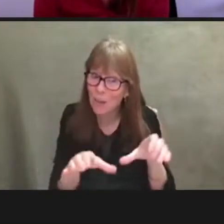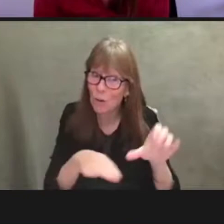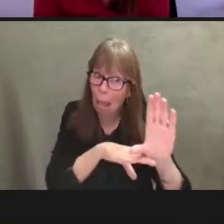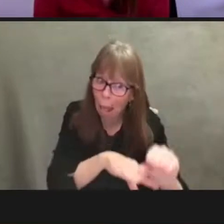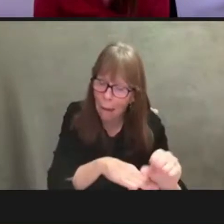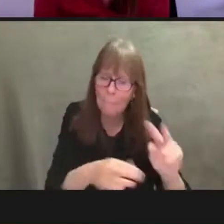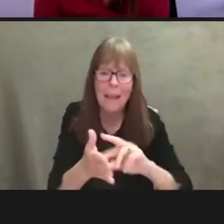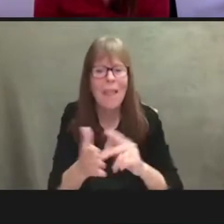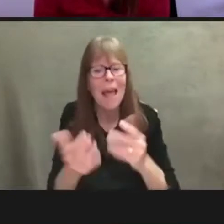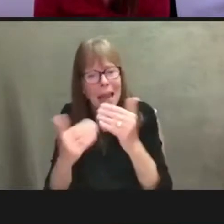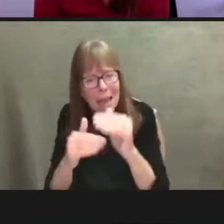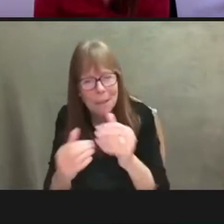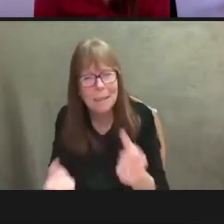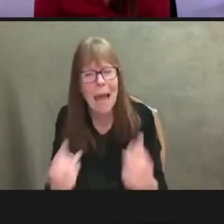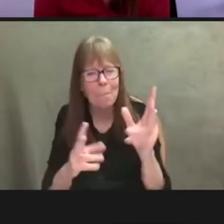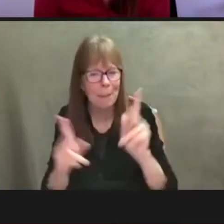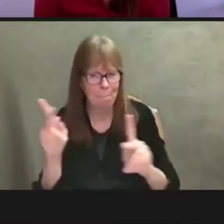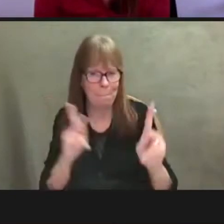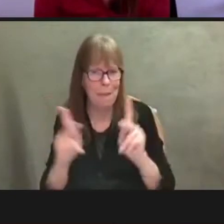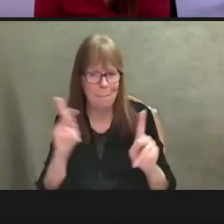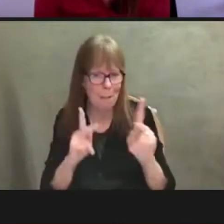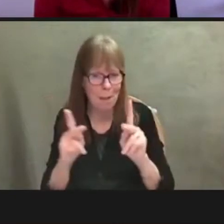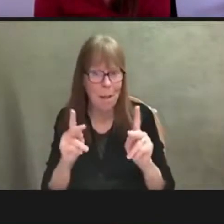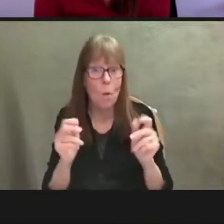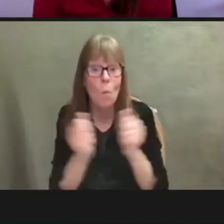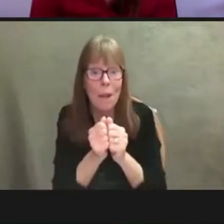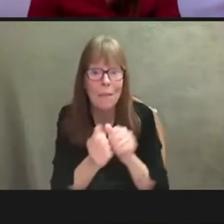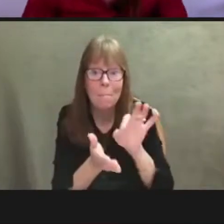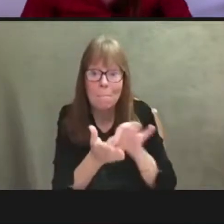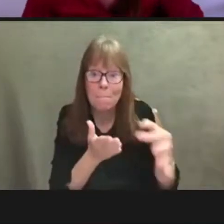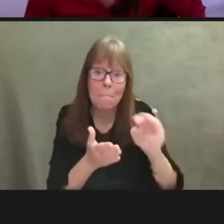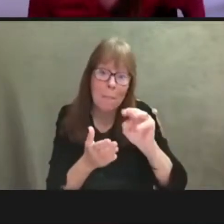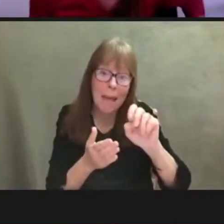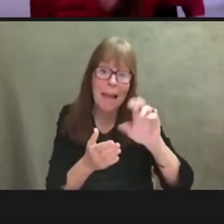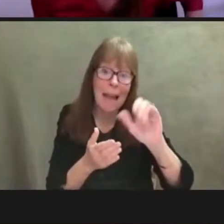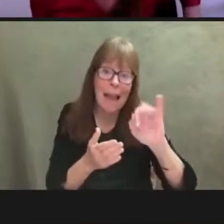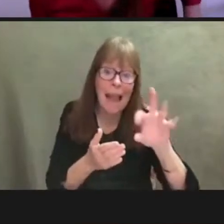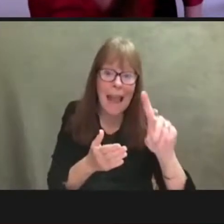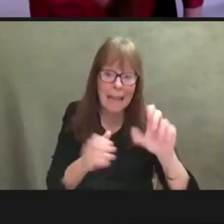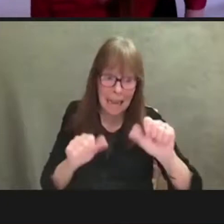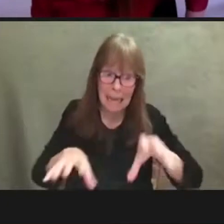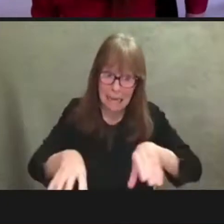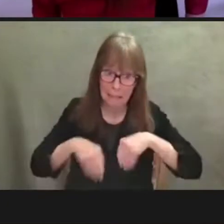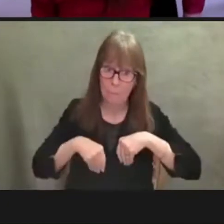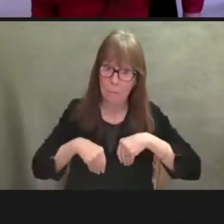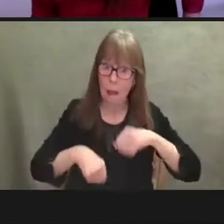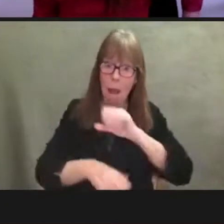number of individuals with Medicaid who can take appointment slots, which means that people